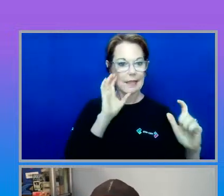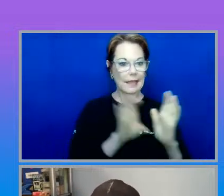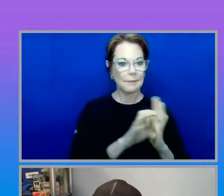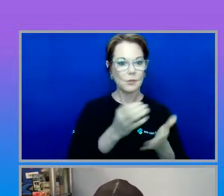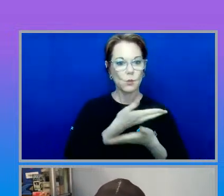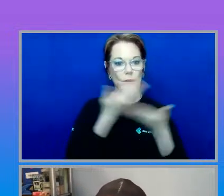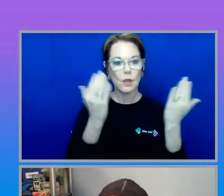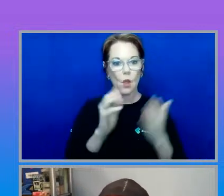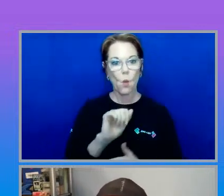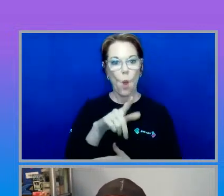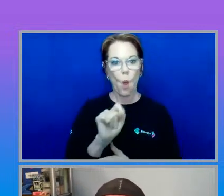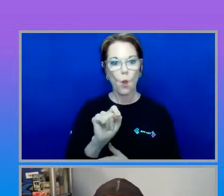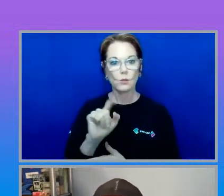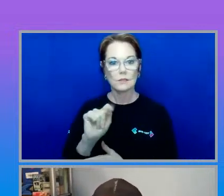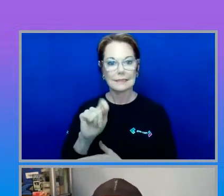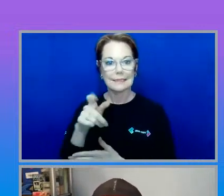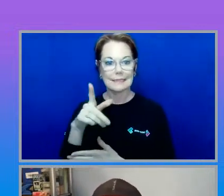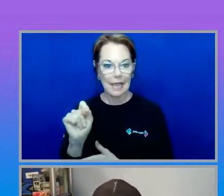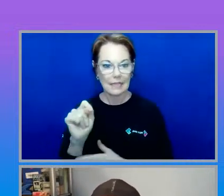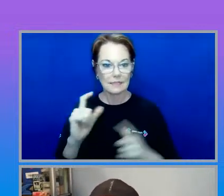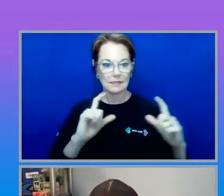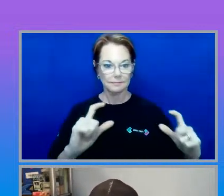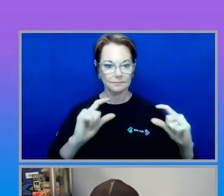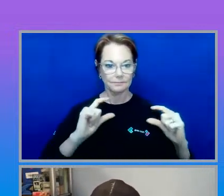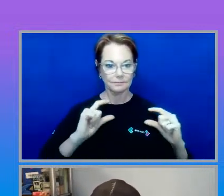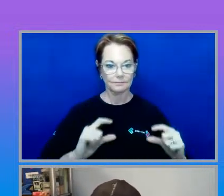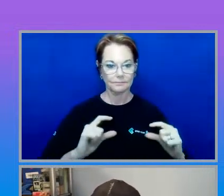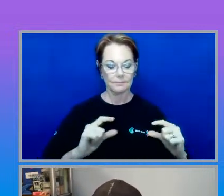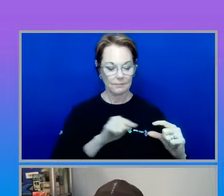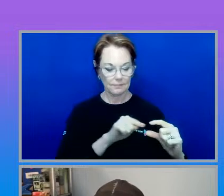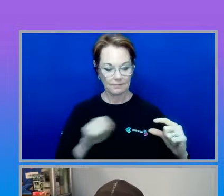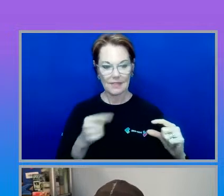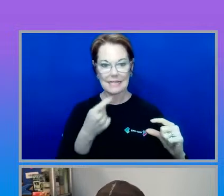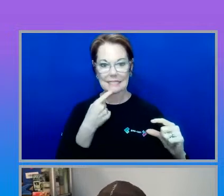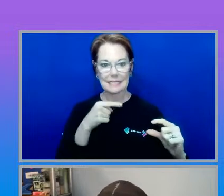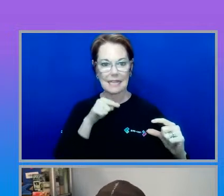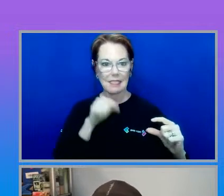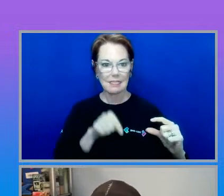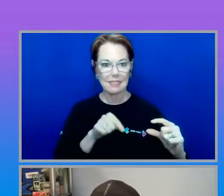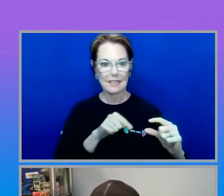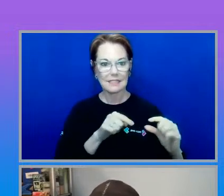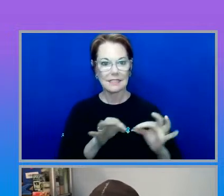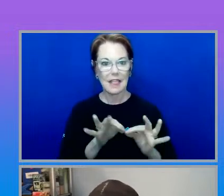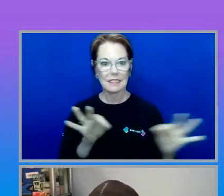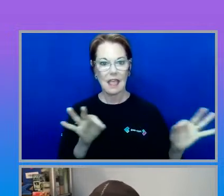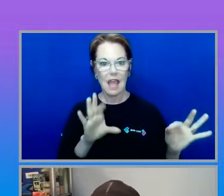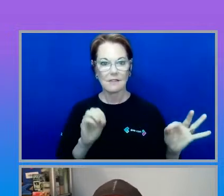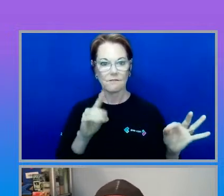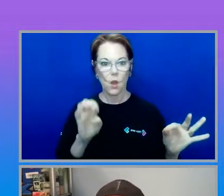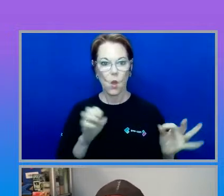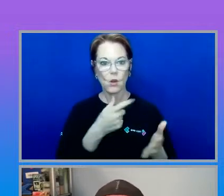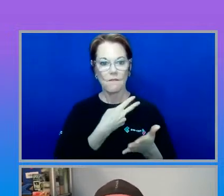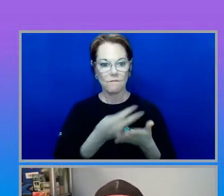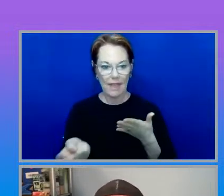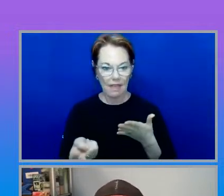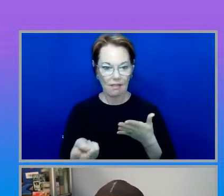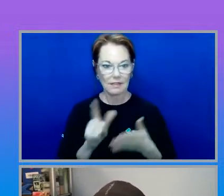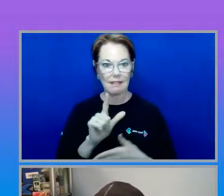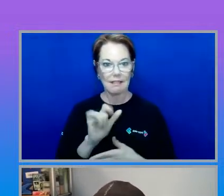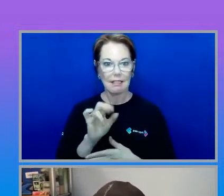And we're showing an annotation which says hey this line of code failed this linting test. And so